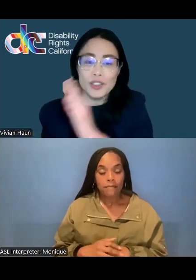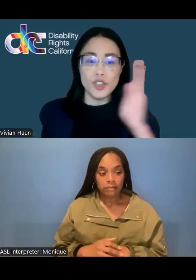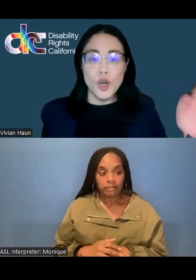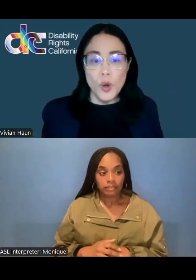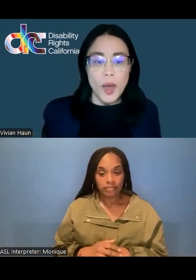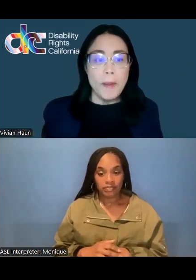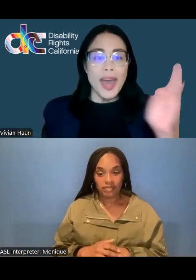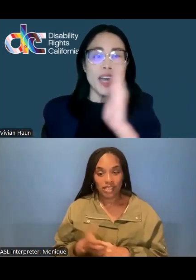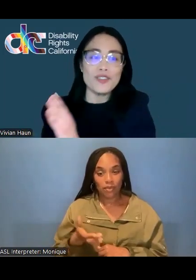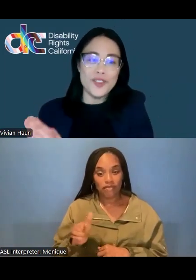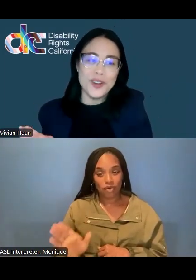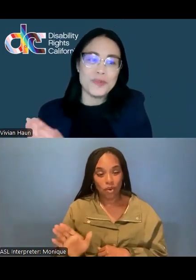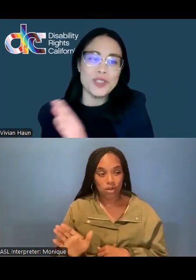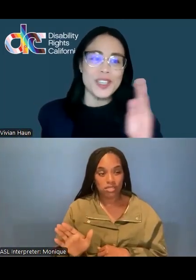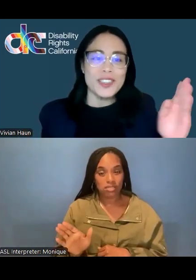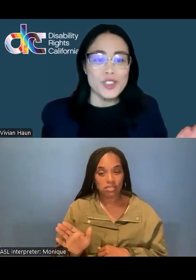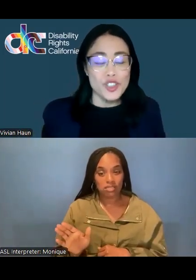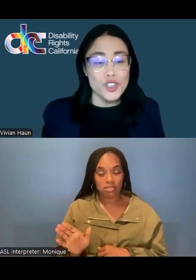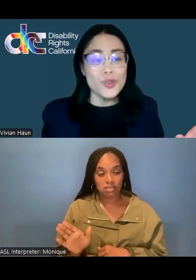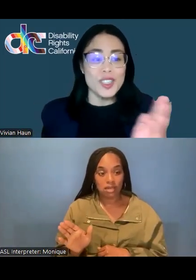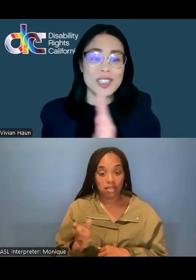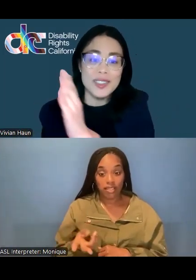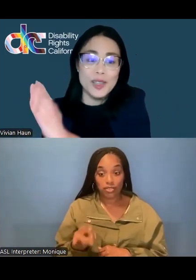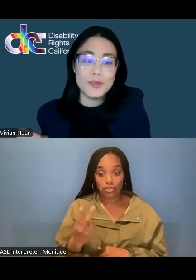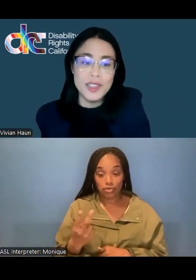and to go back and forth between these two systems